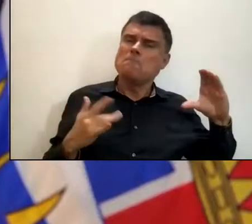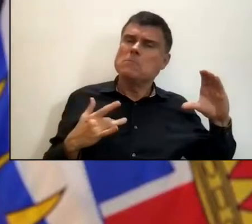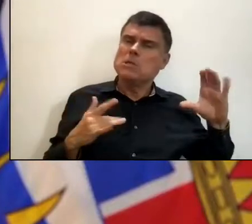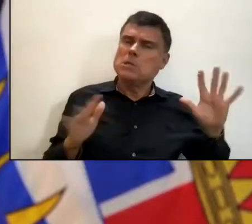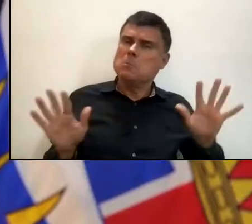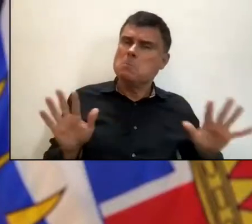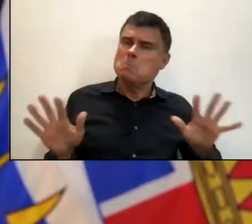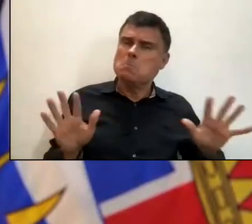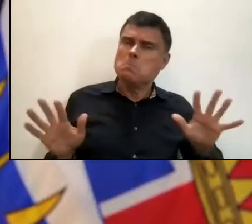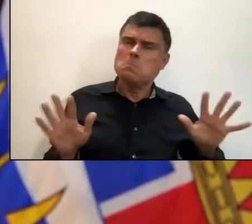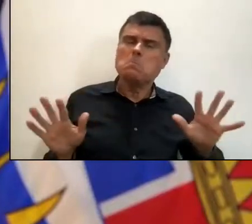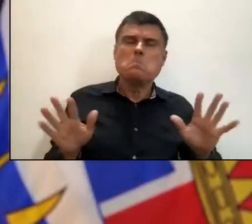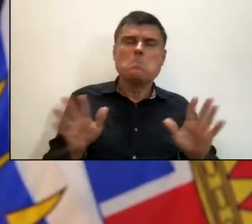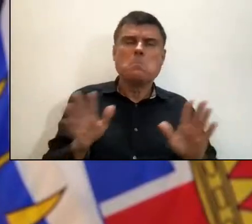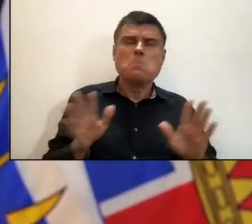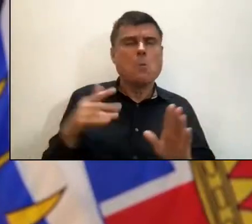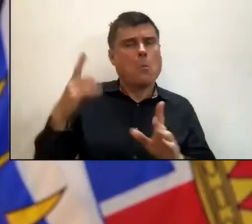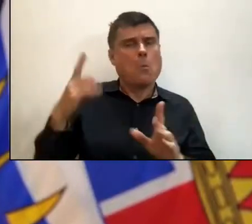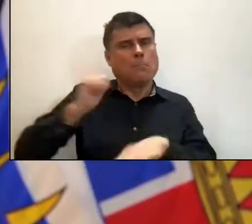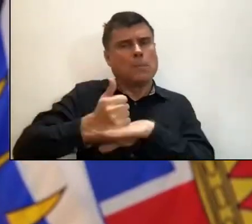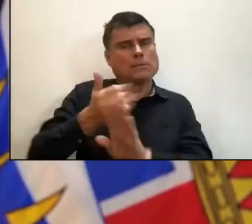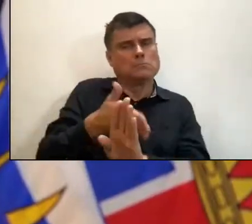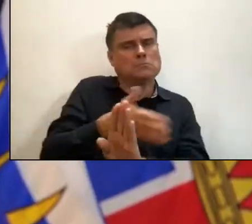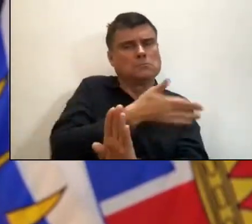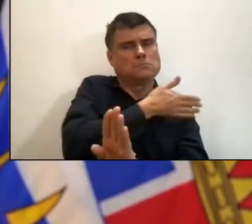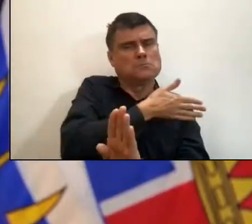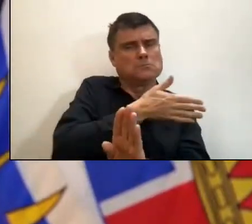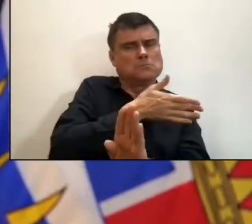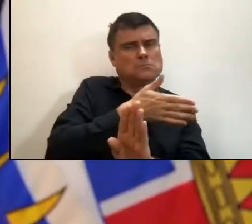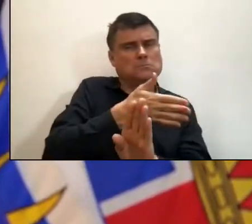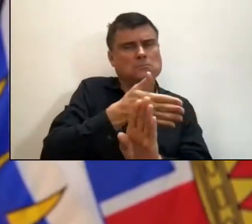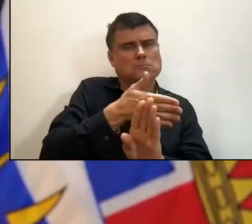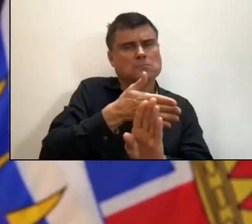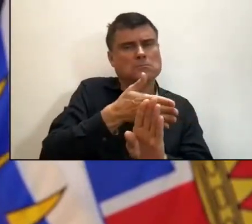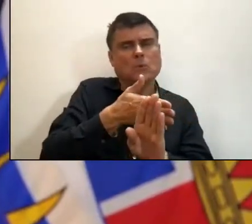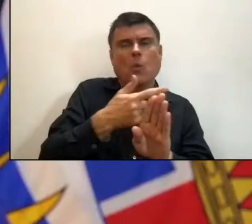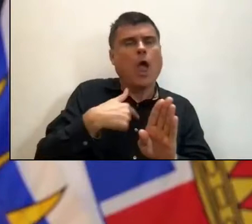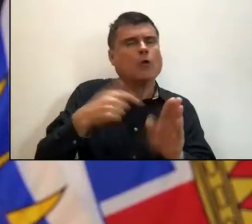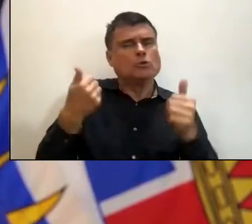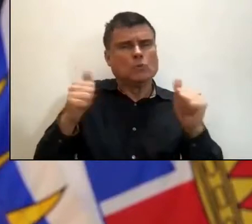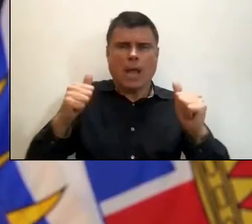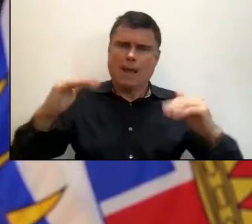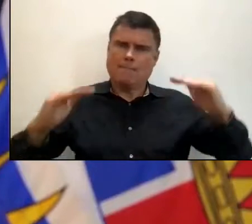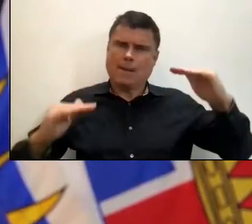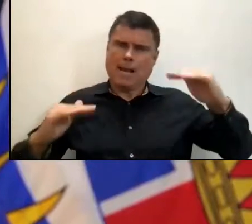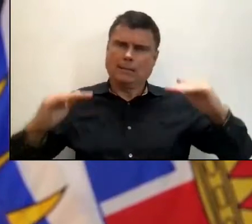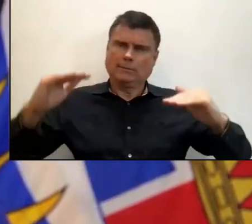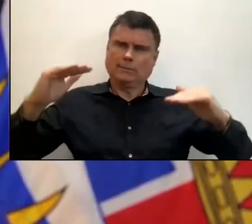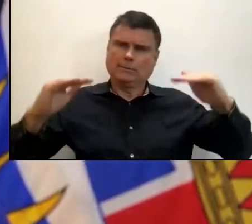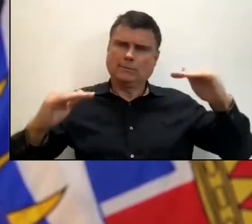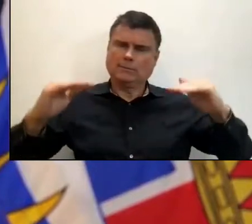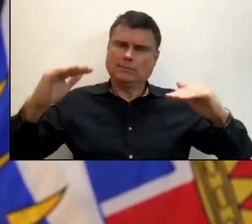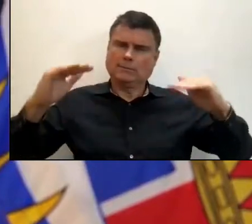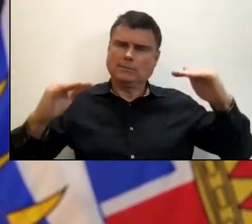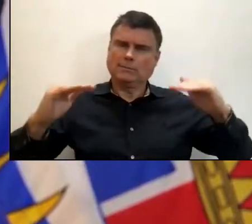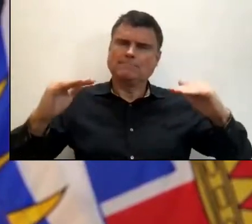been and trying to balance these risks and knowing all of the